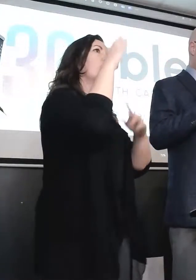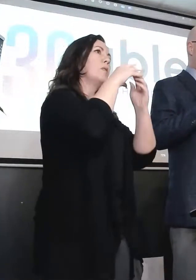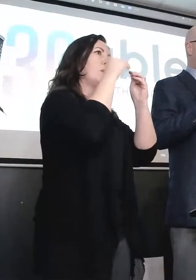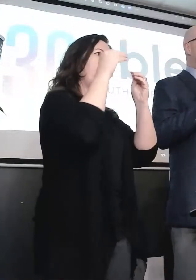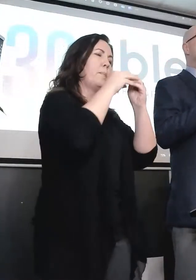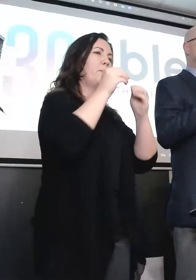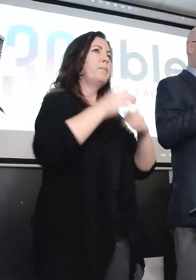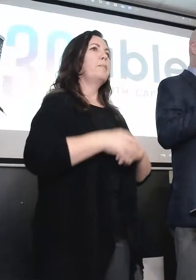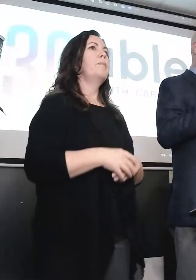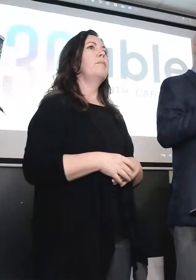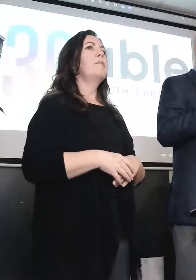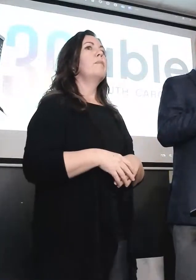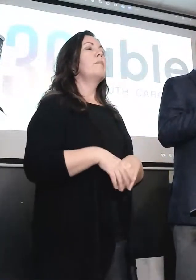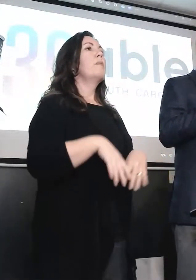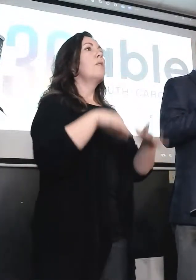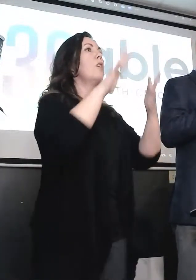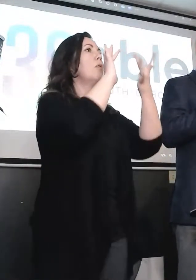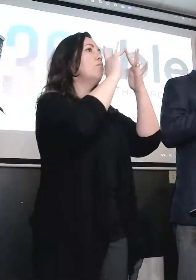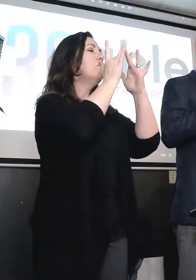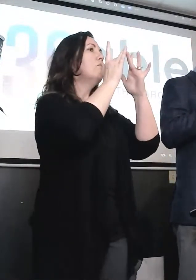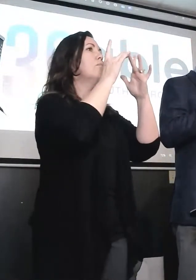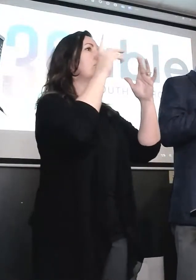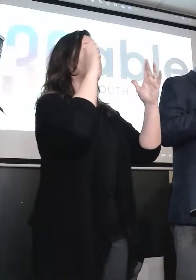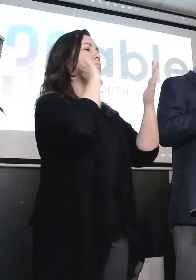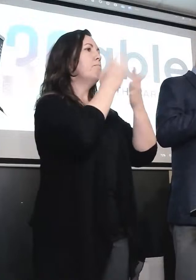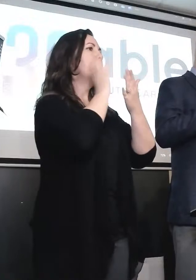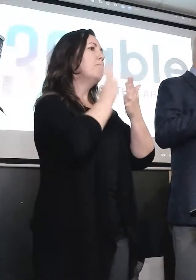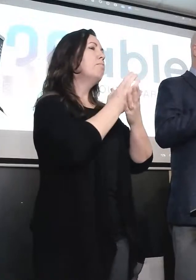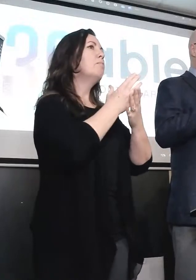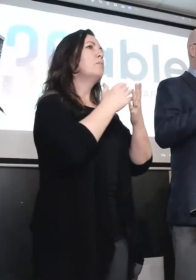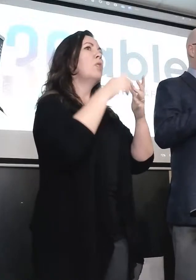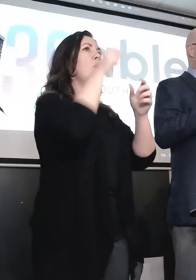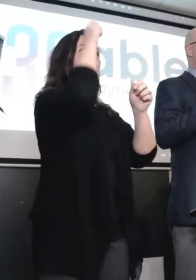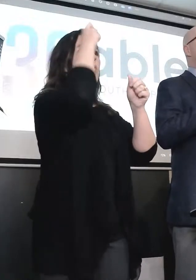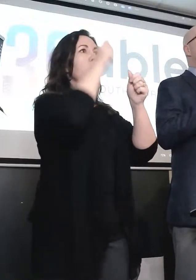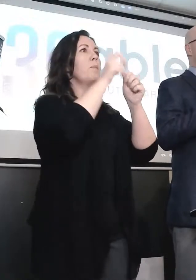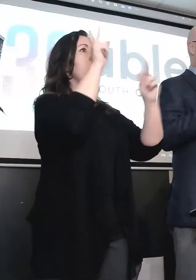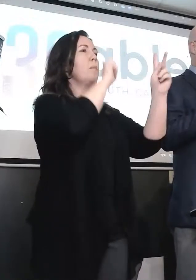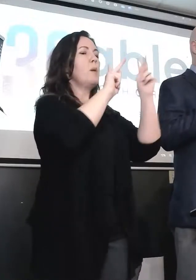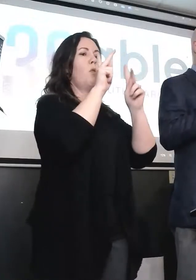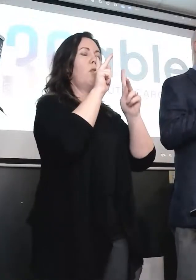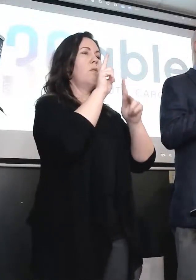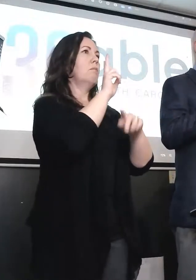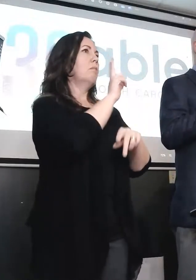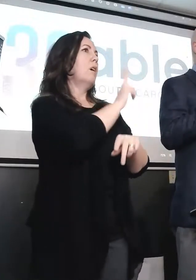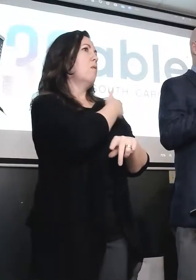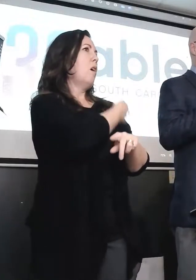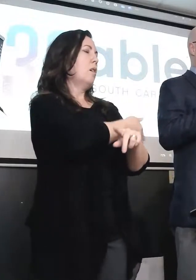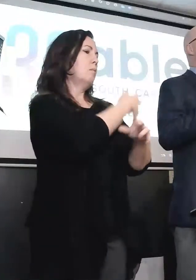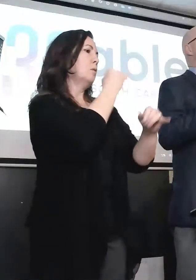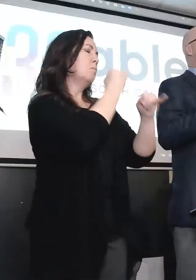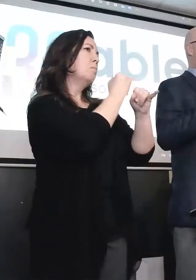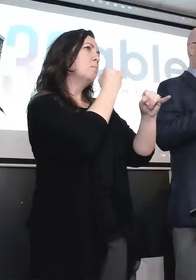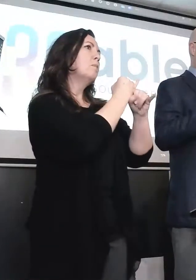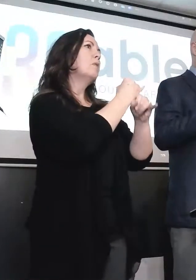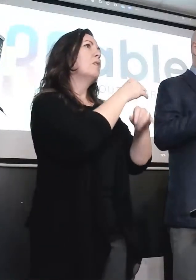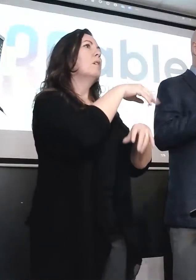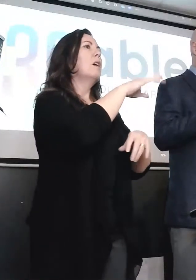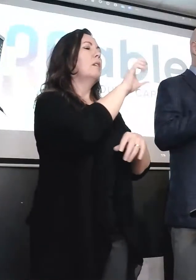The digital exhibit reminds uh remembers those institutionalized at South Carolina State Hospital